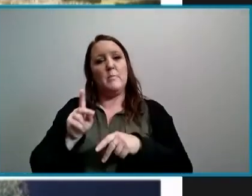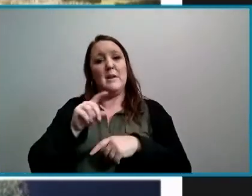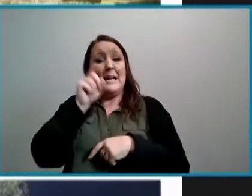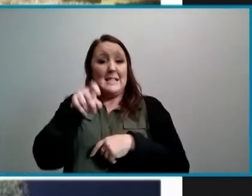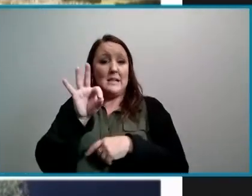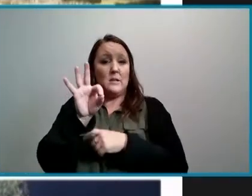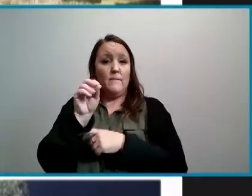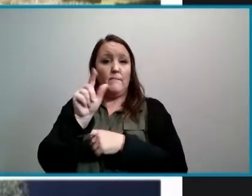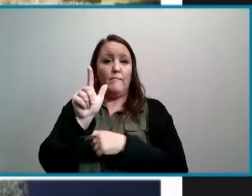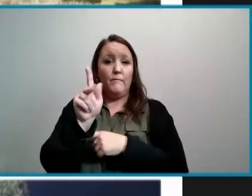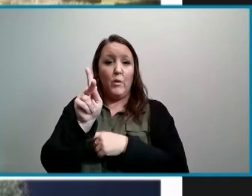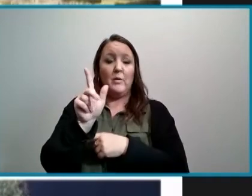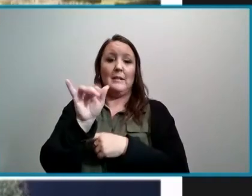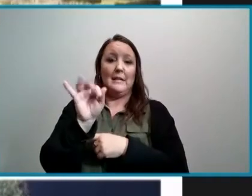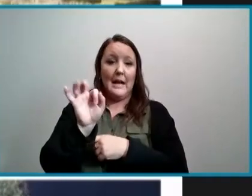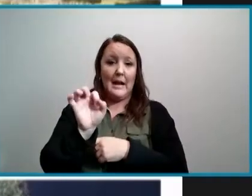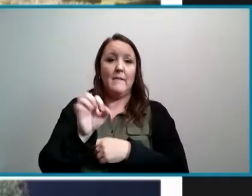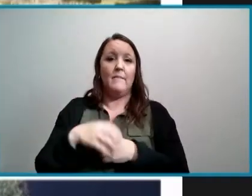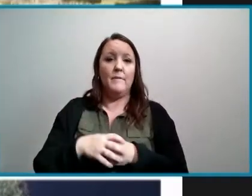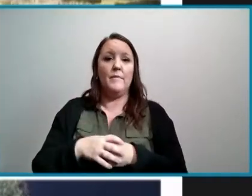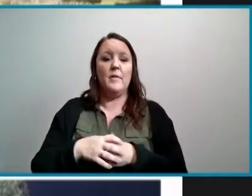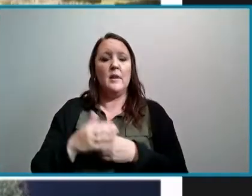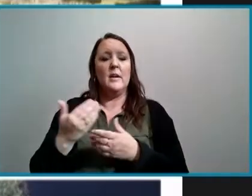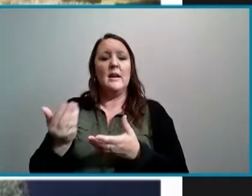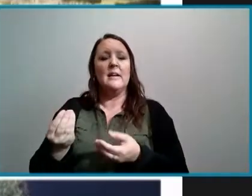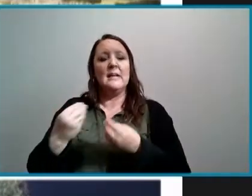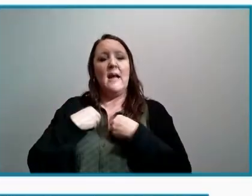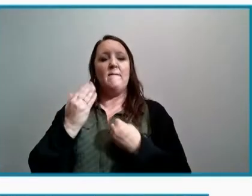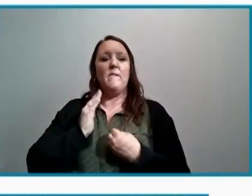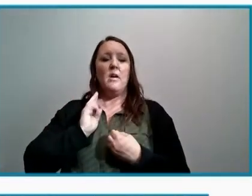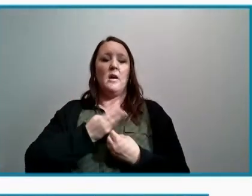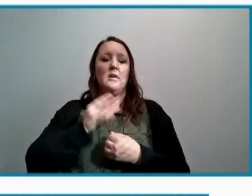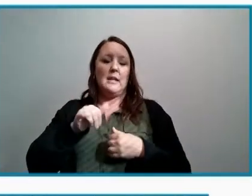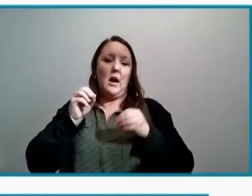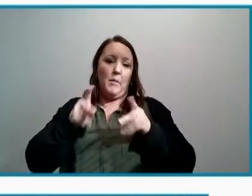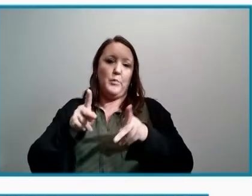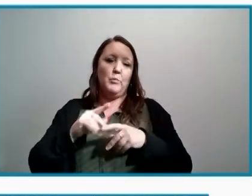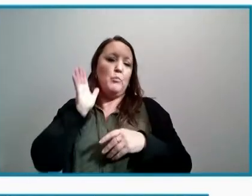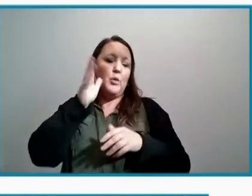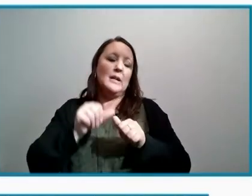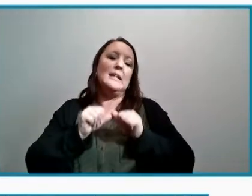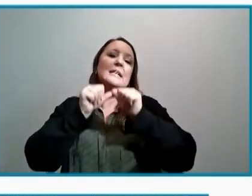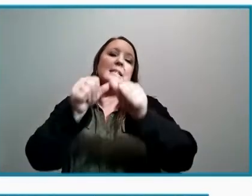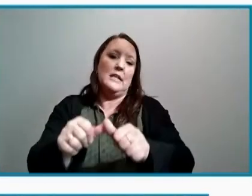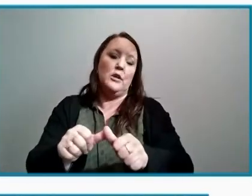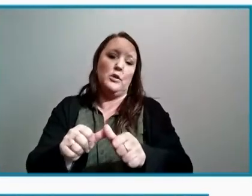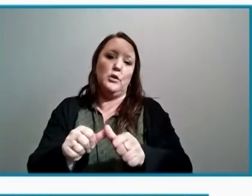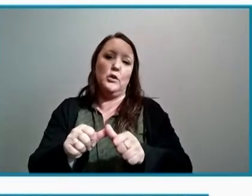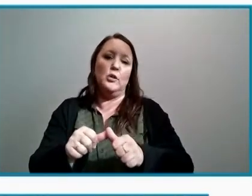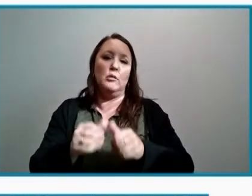has awarded us that opportunity and we're gonna continue to leverage that to make the voices heard out there.